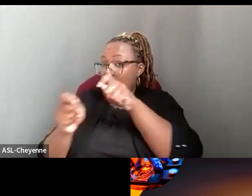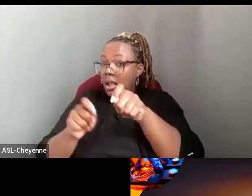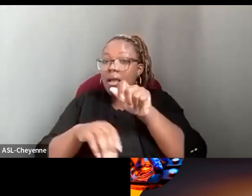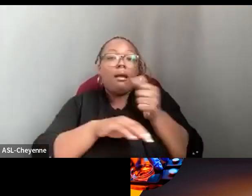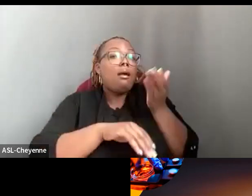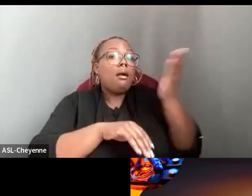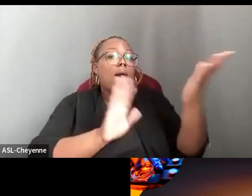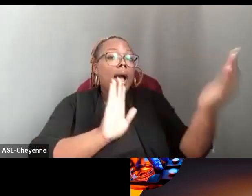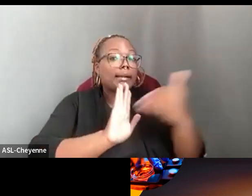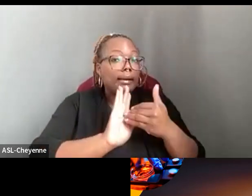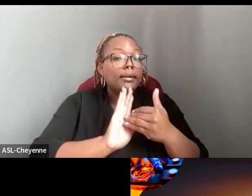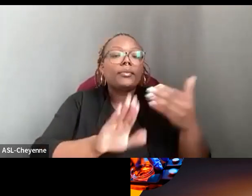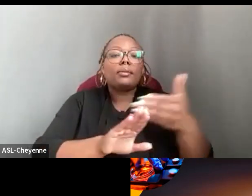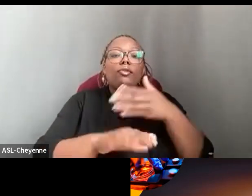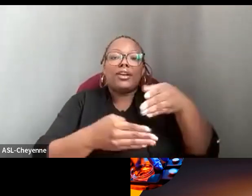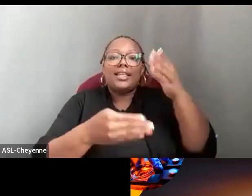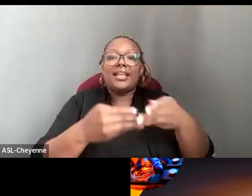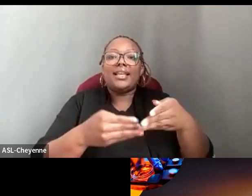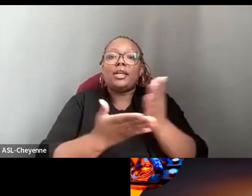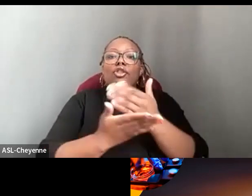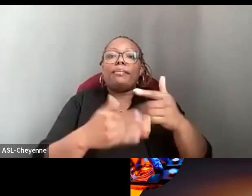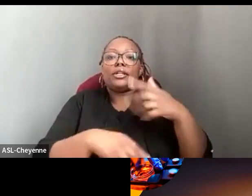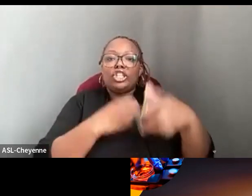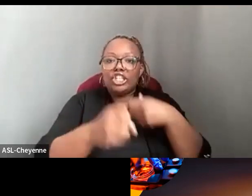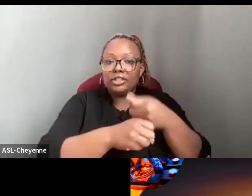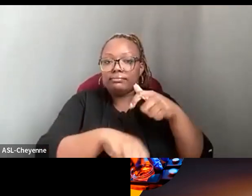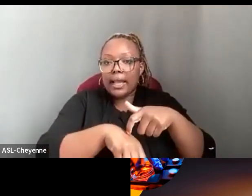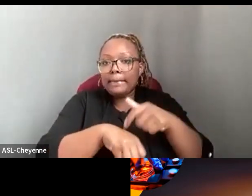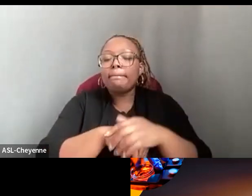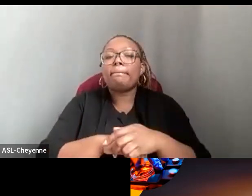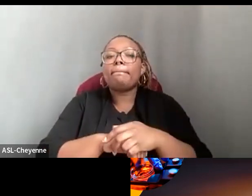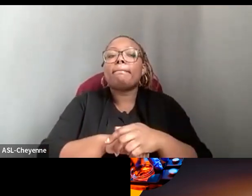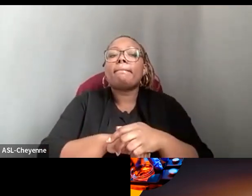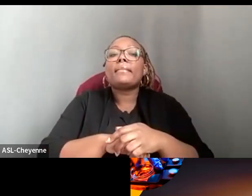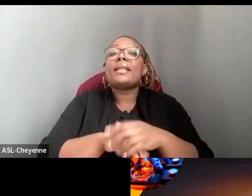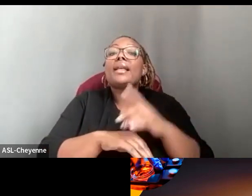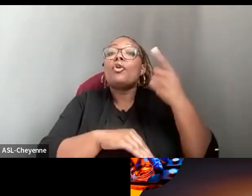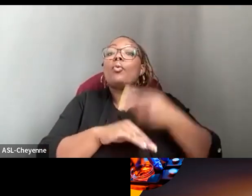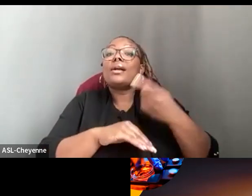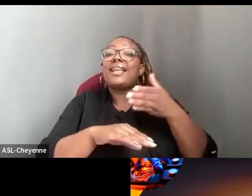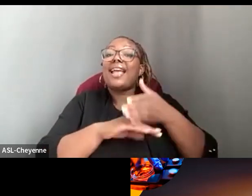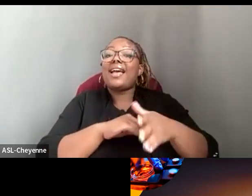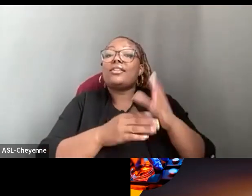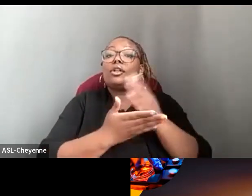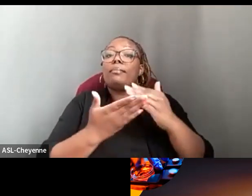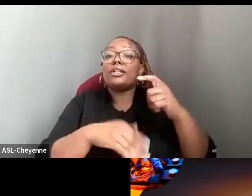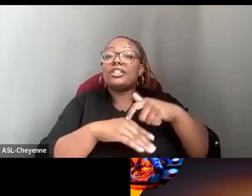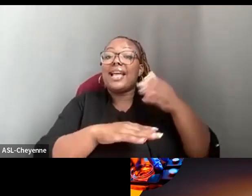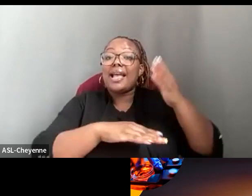and resubmit before the end of the budget period. And then one day after the budget period ends, it becomes overdue.